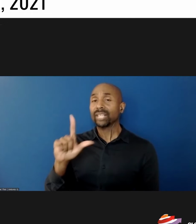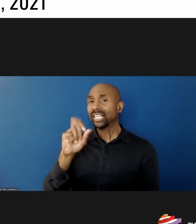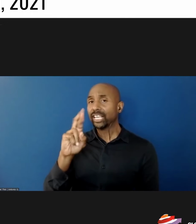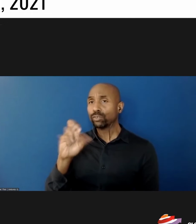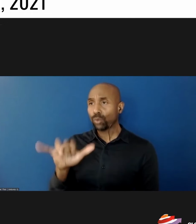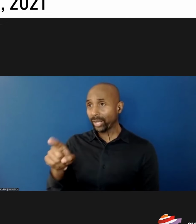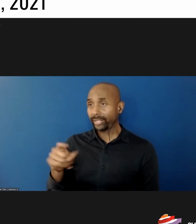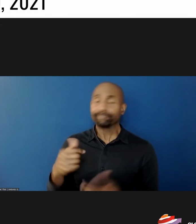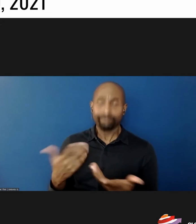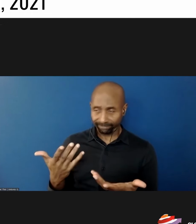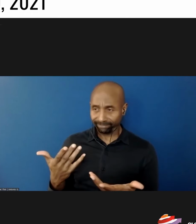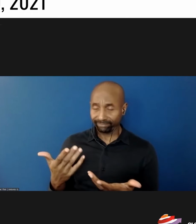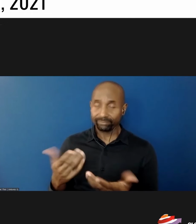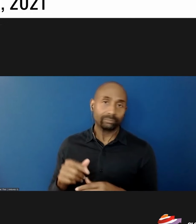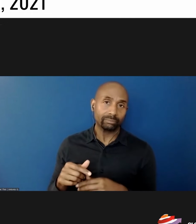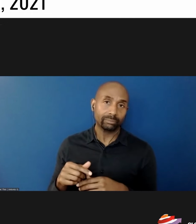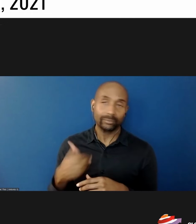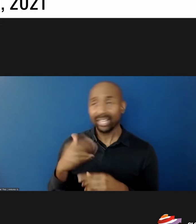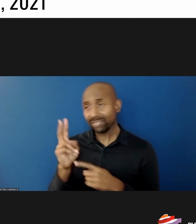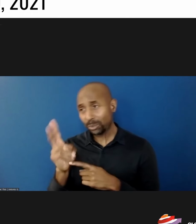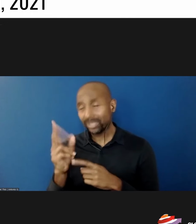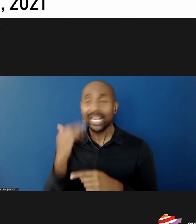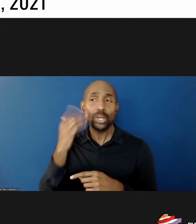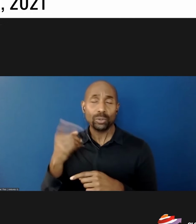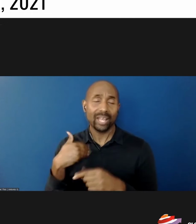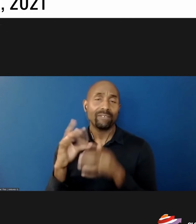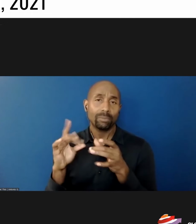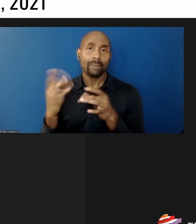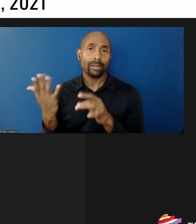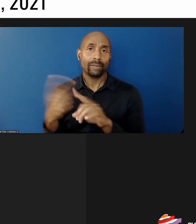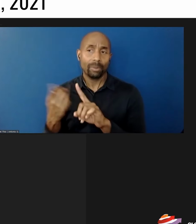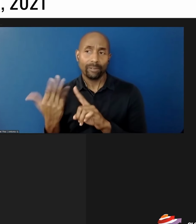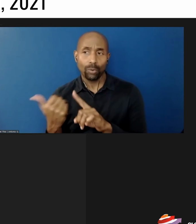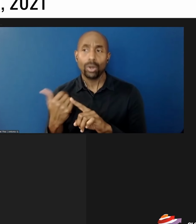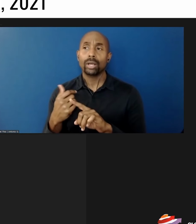I know you had a previous comment and then to answer the question as well.